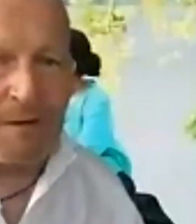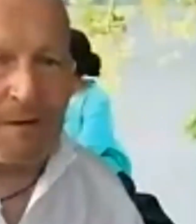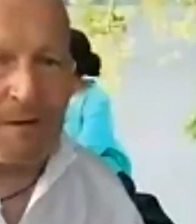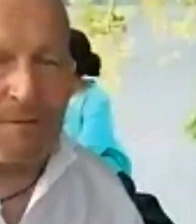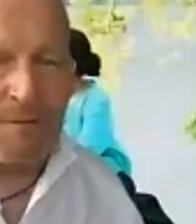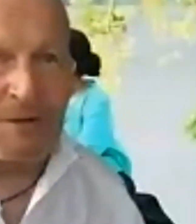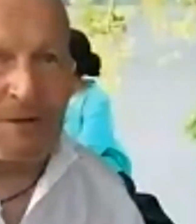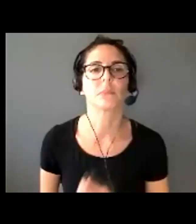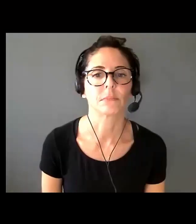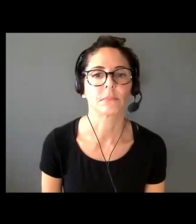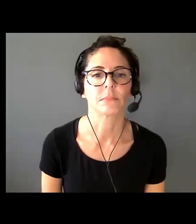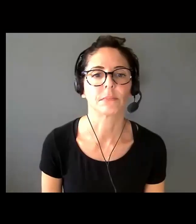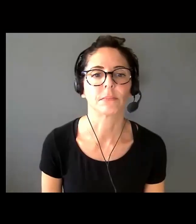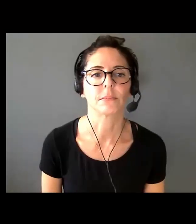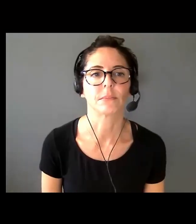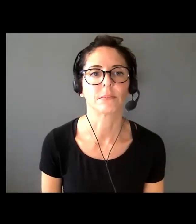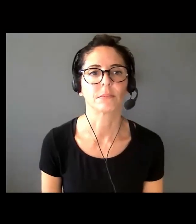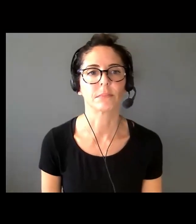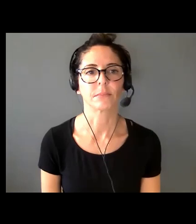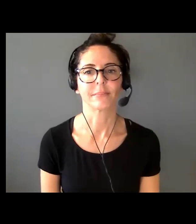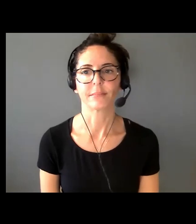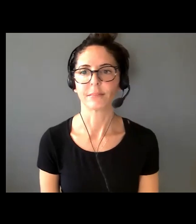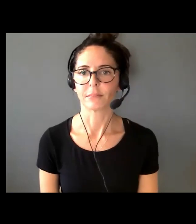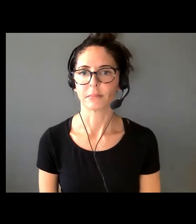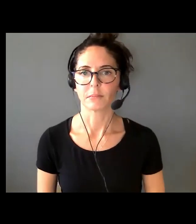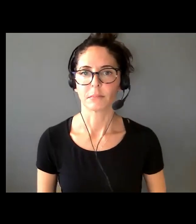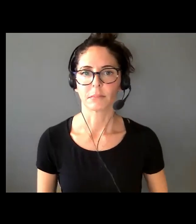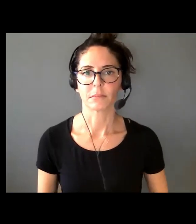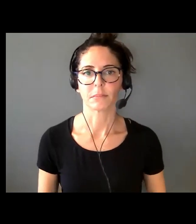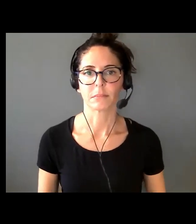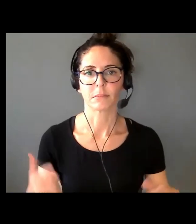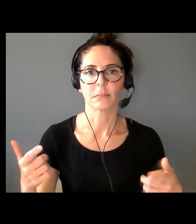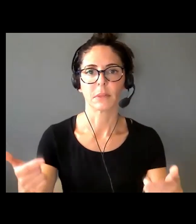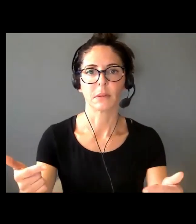And I’ve been quite surprised by that. It's one of the big gaps that standards are having